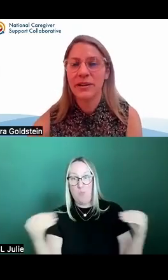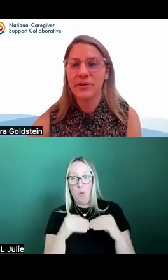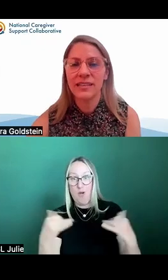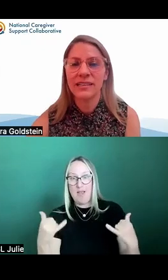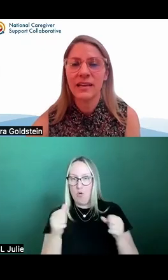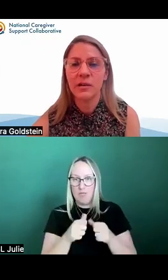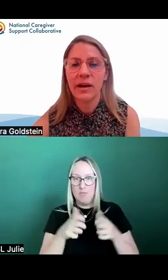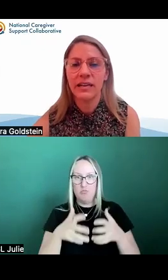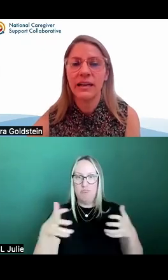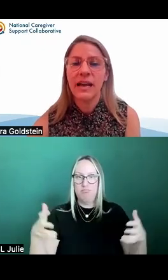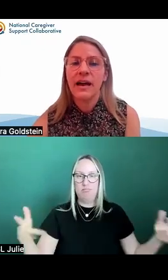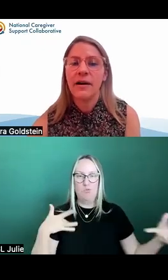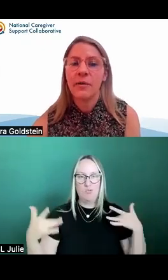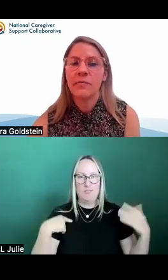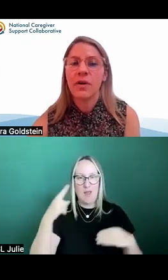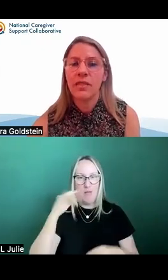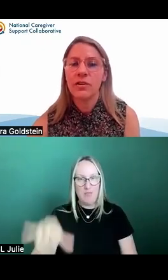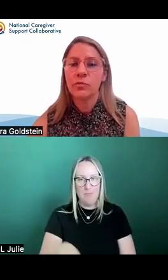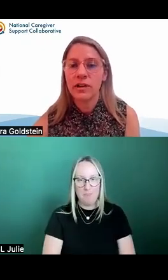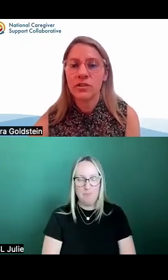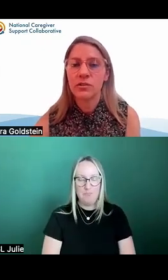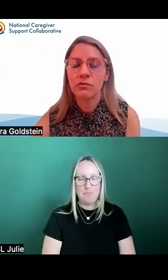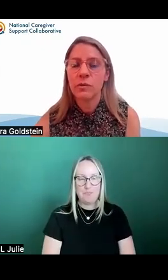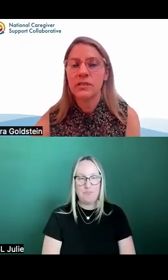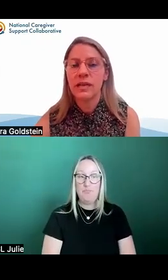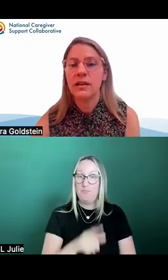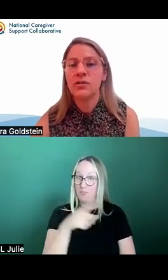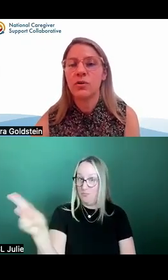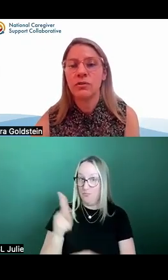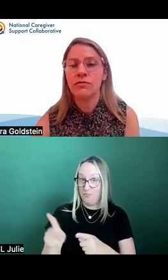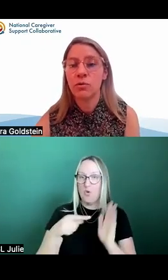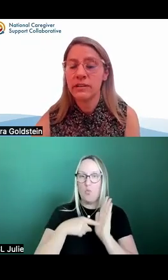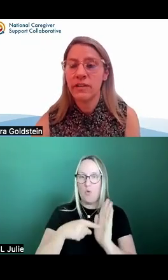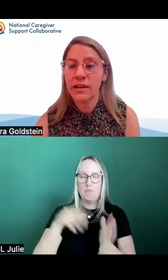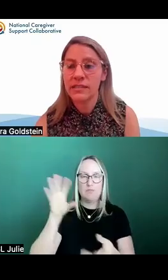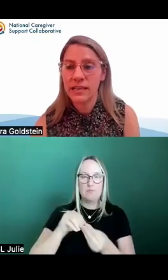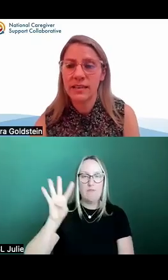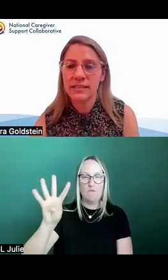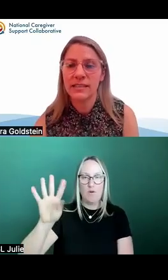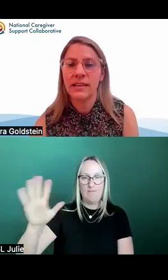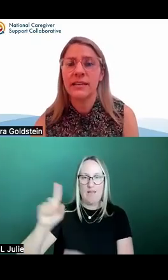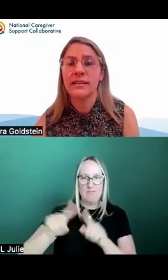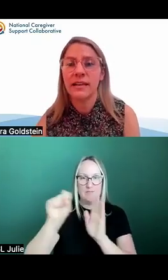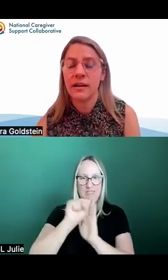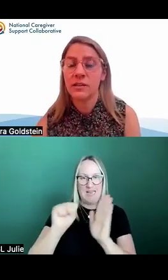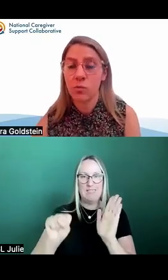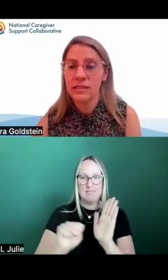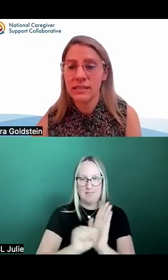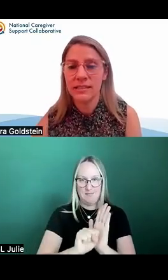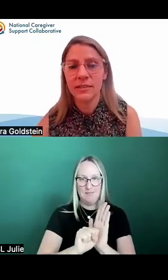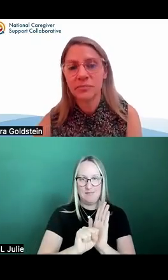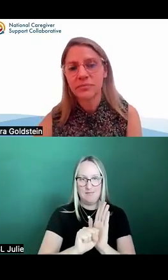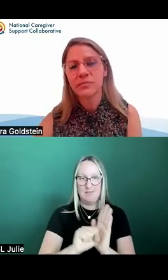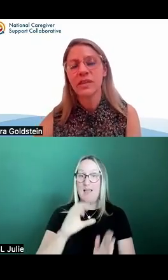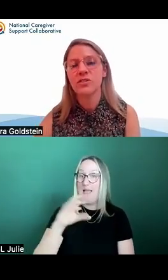we're really excited about it. Those professionals represent a total of 45 states and as well as DC.